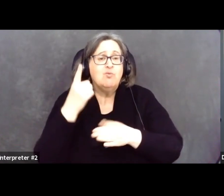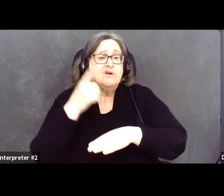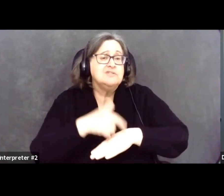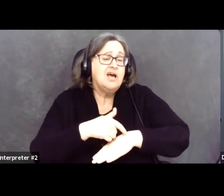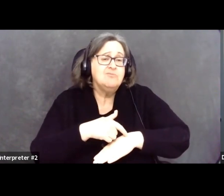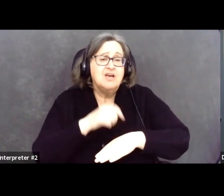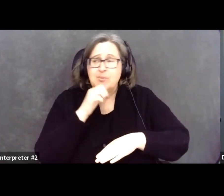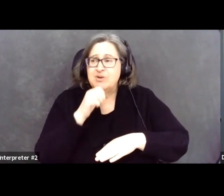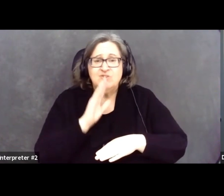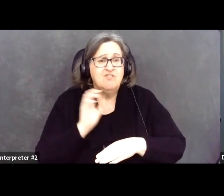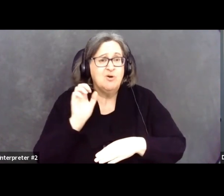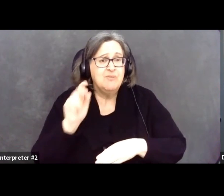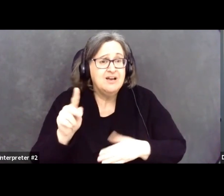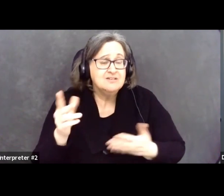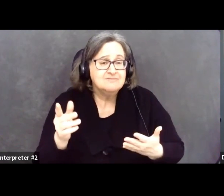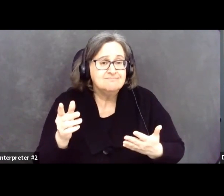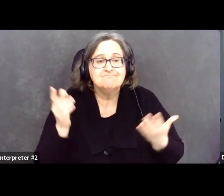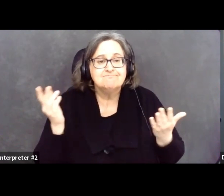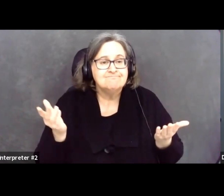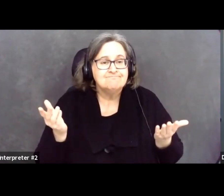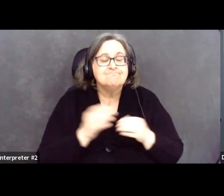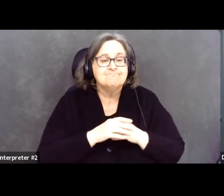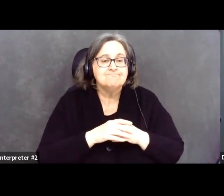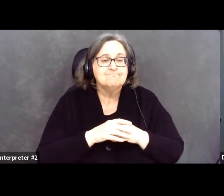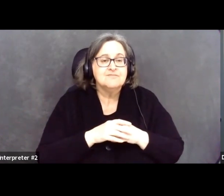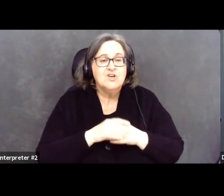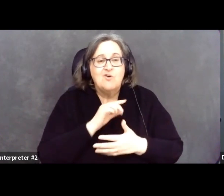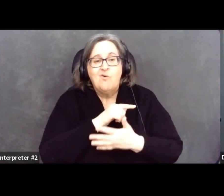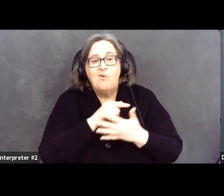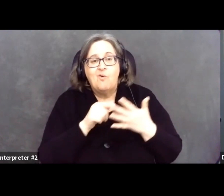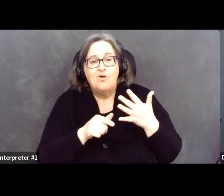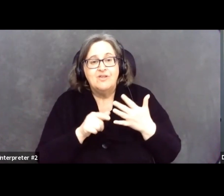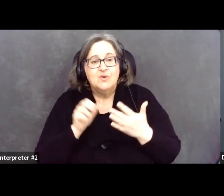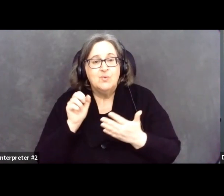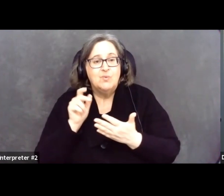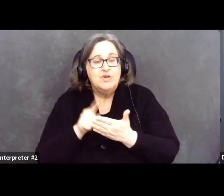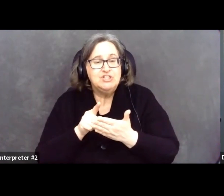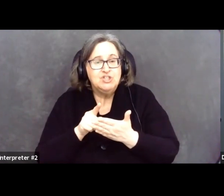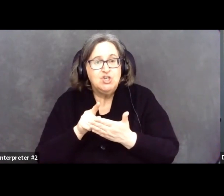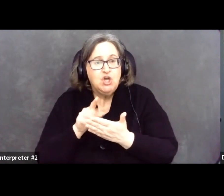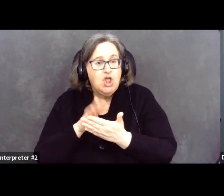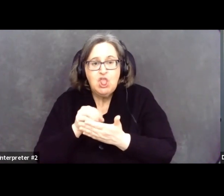go back to a doctor, then all of this return to learn cannot be predicated